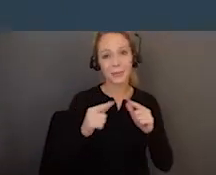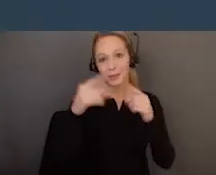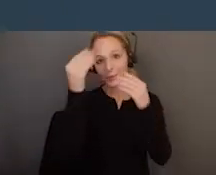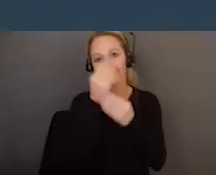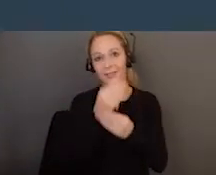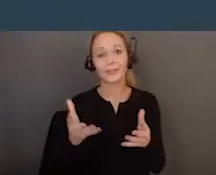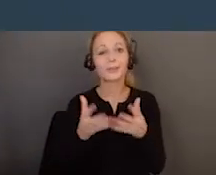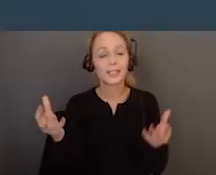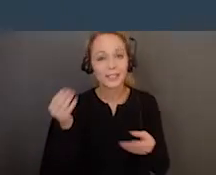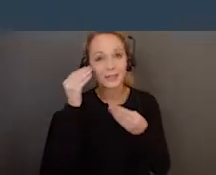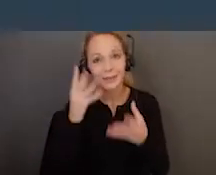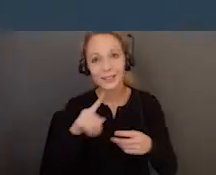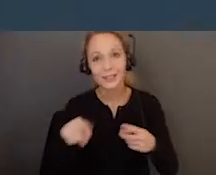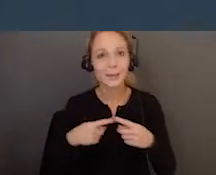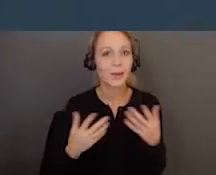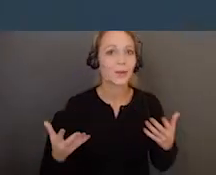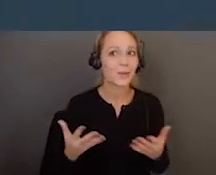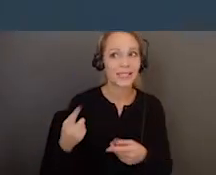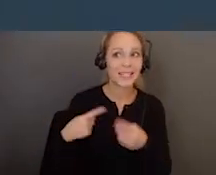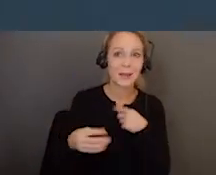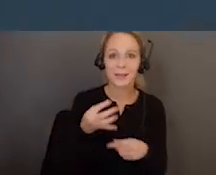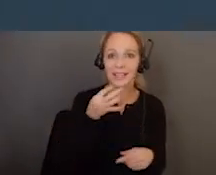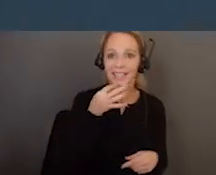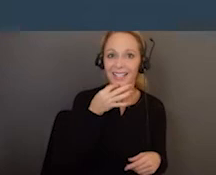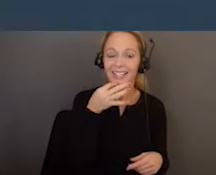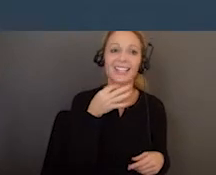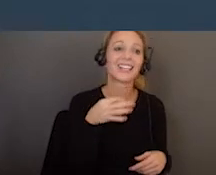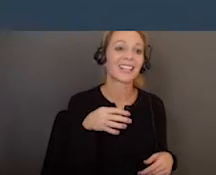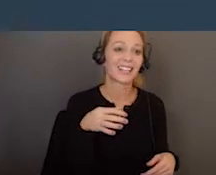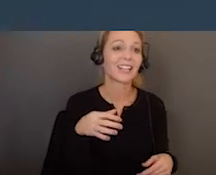ABOUT WHAT'S COMING, HERE ARE A FEW HINTS AT THINGS WE'RE THINKING ABOUT.